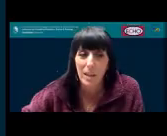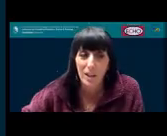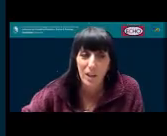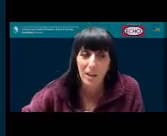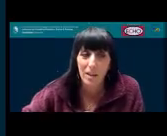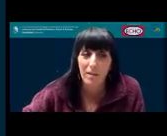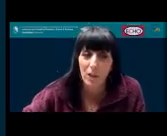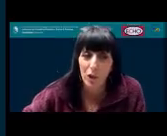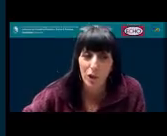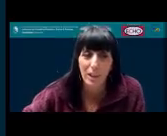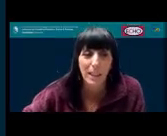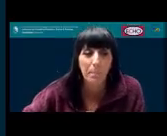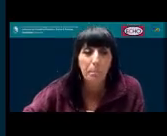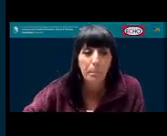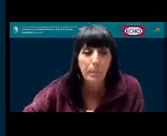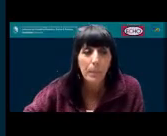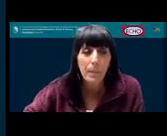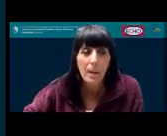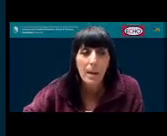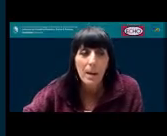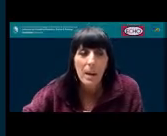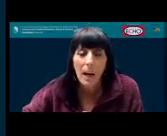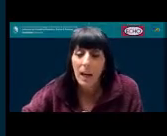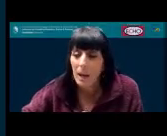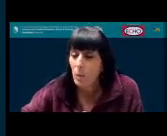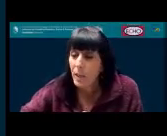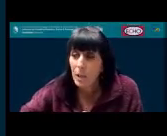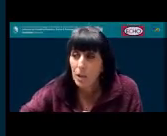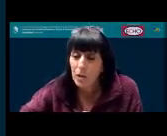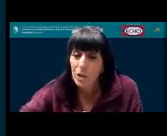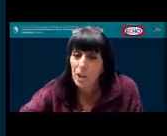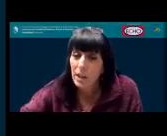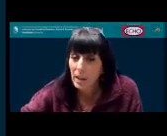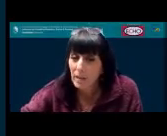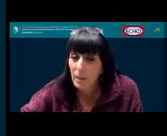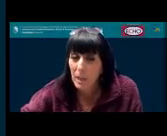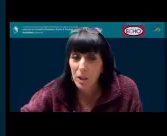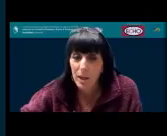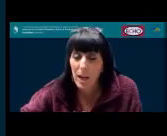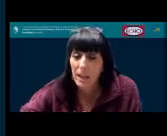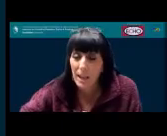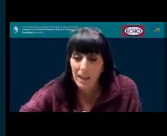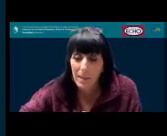each other virtually? We do share information again, about